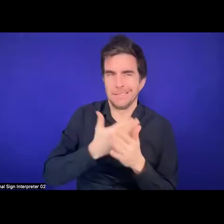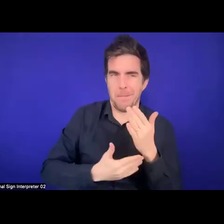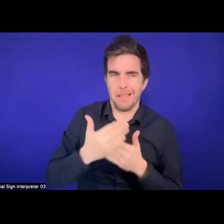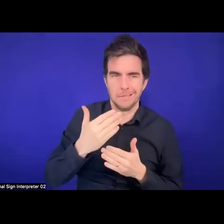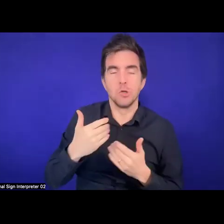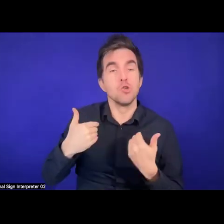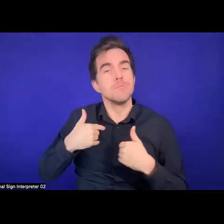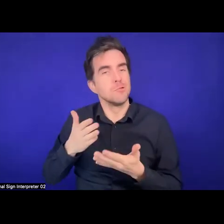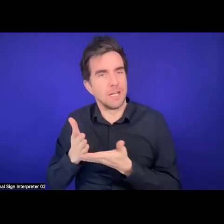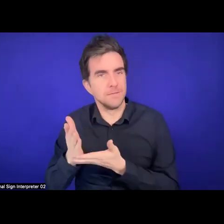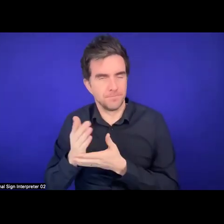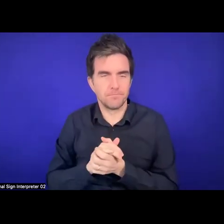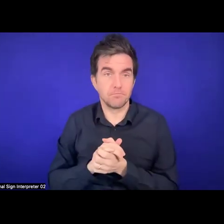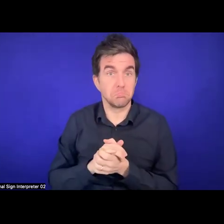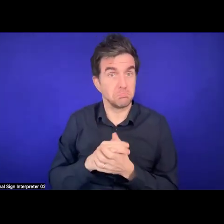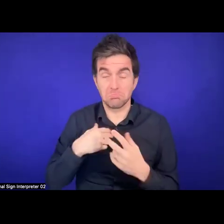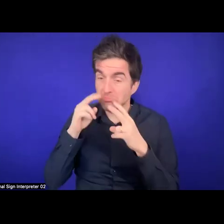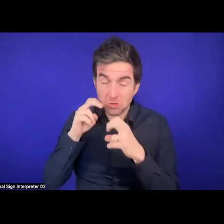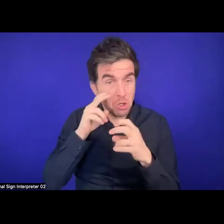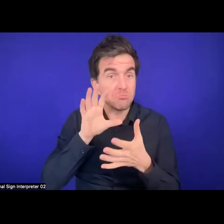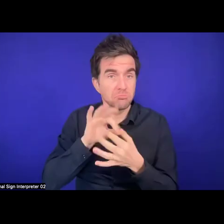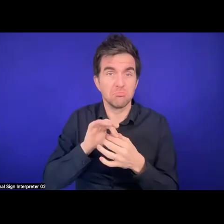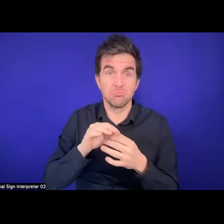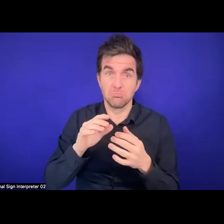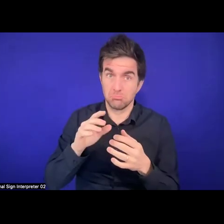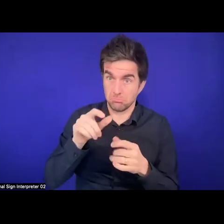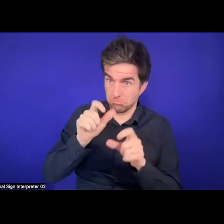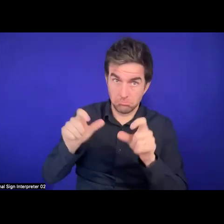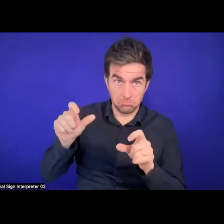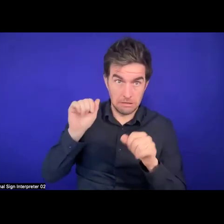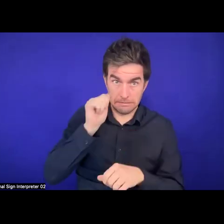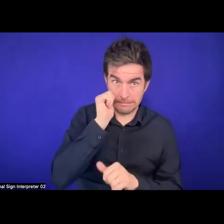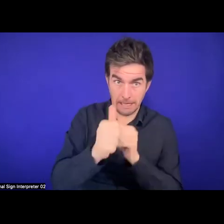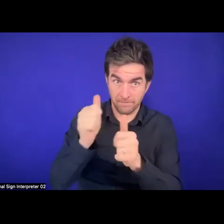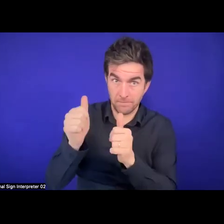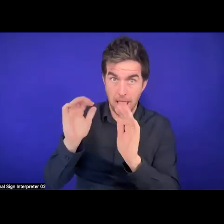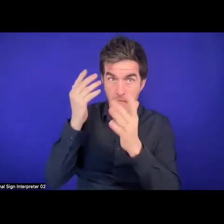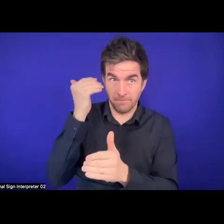self determination, social and political participation and access to the labour